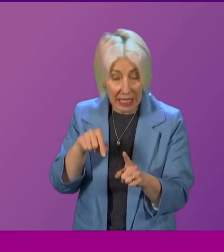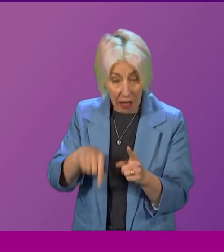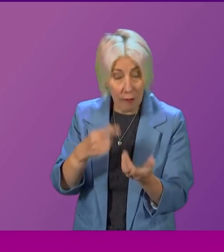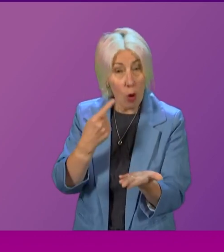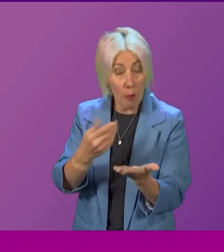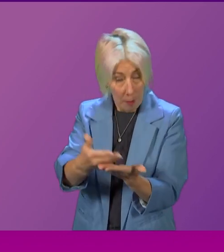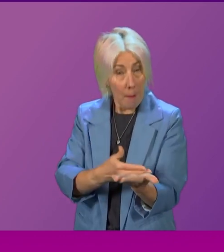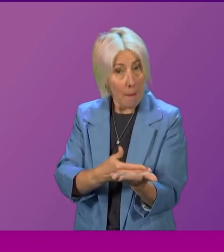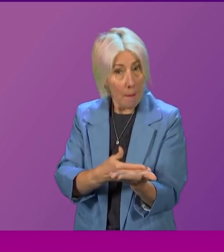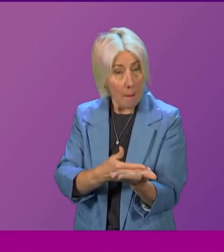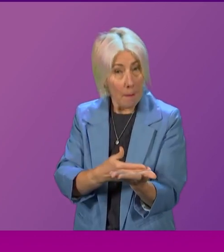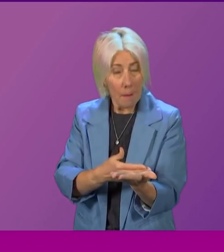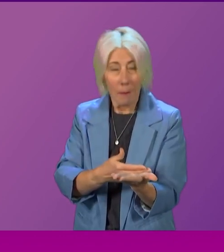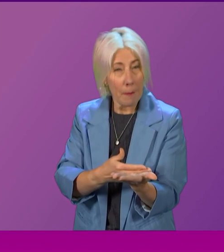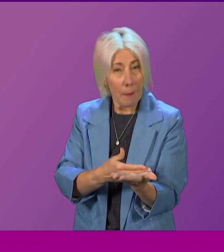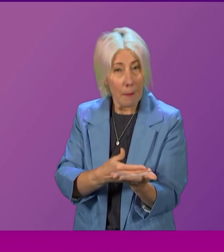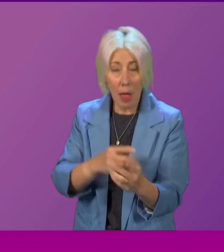I come back to the UN special rapporteur.